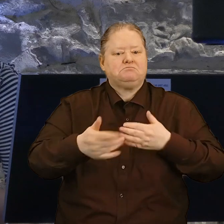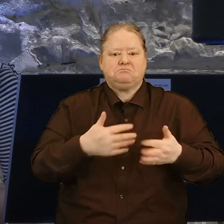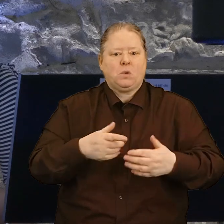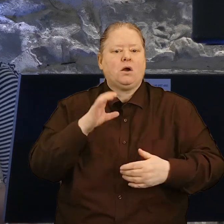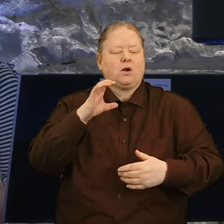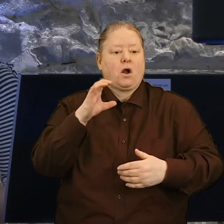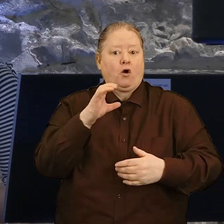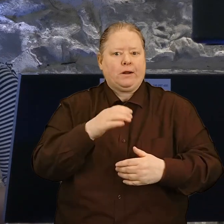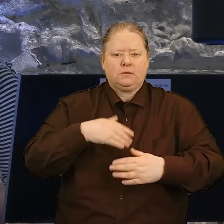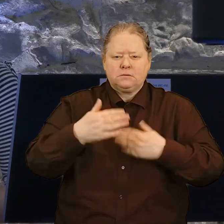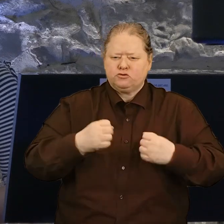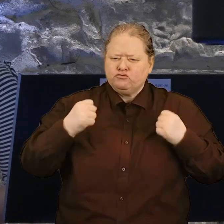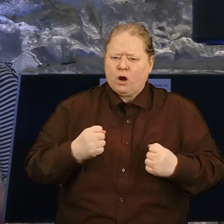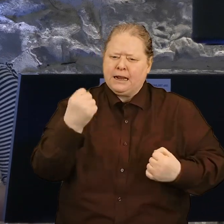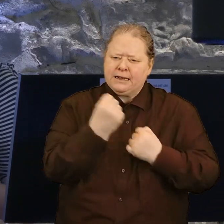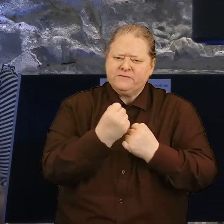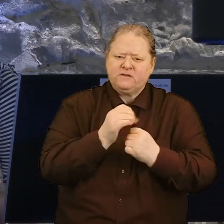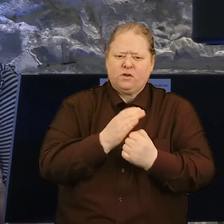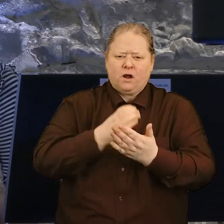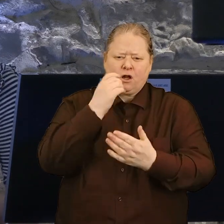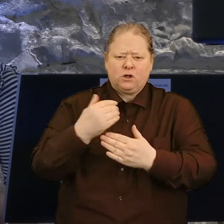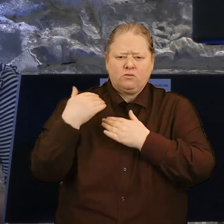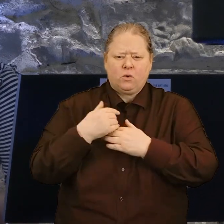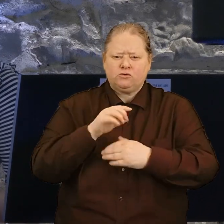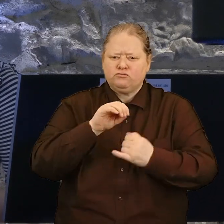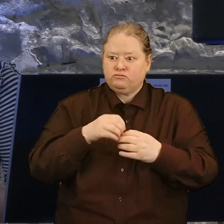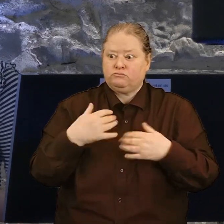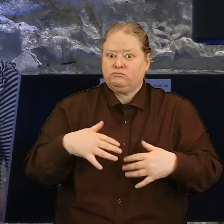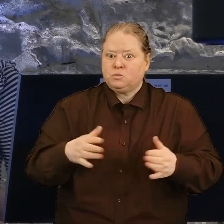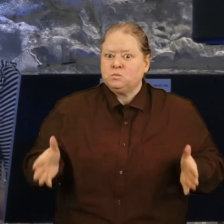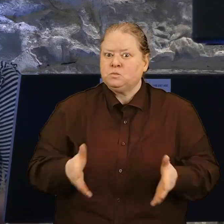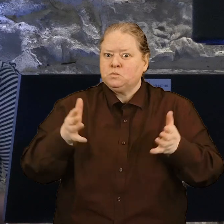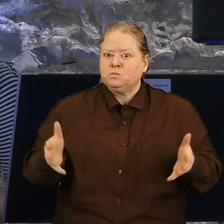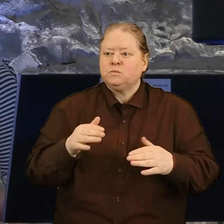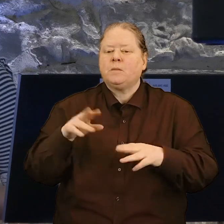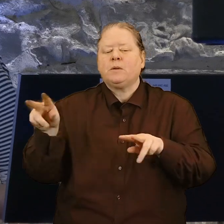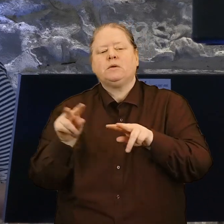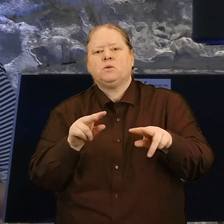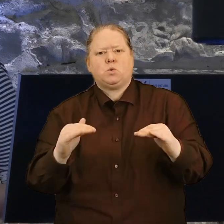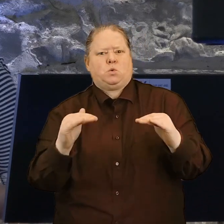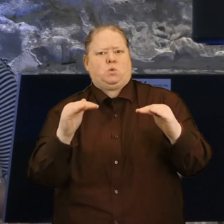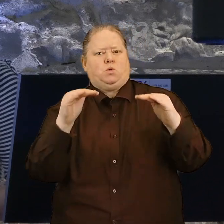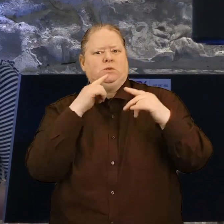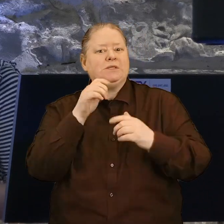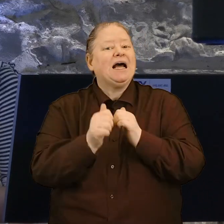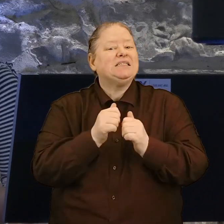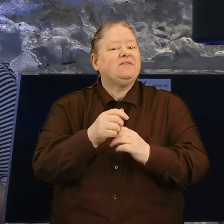strongest advocates for the College and its public role, and particularly increasing its prestige. As I said, he was active in the campaign for a new building, and